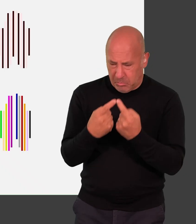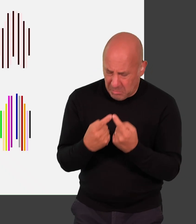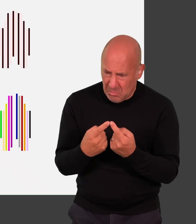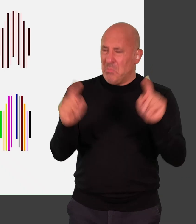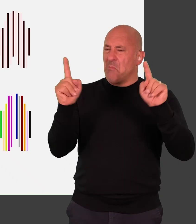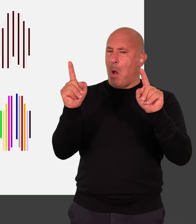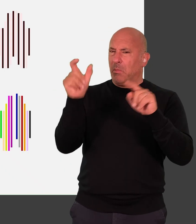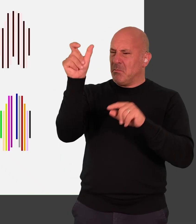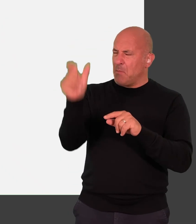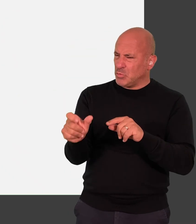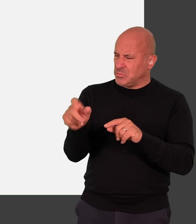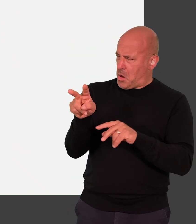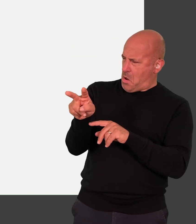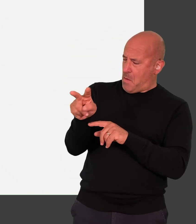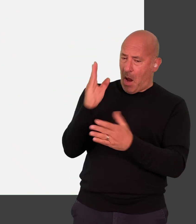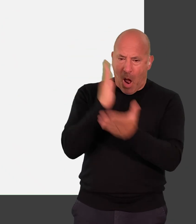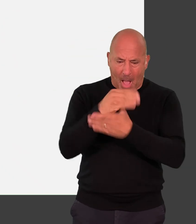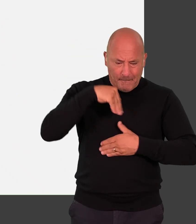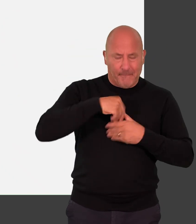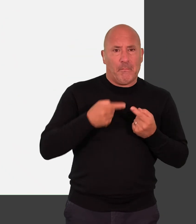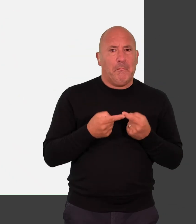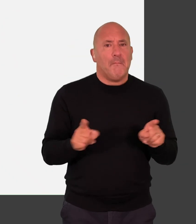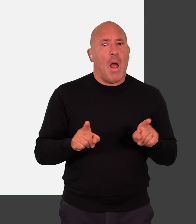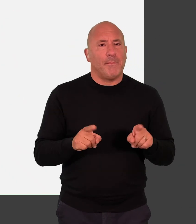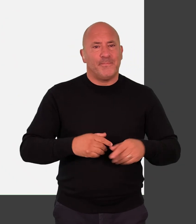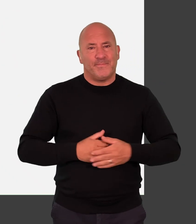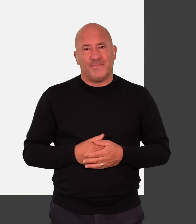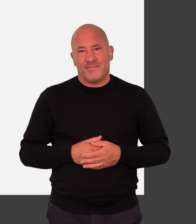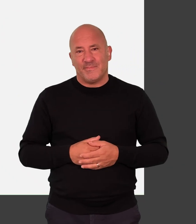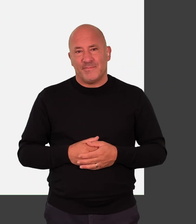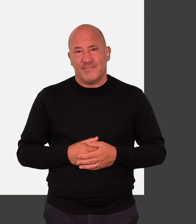Or contrasting characteristics are their true self.